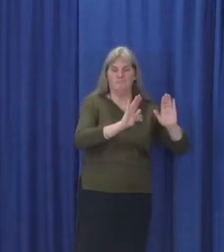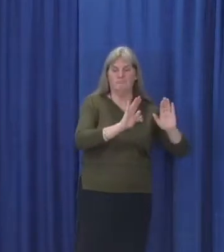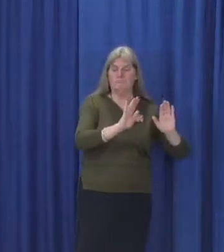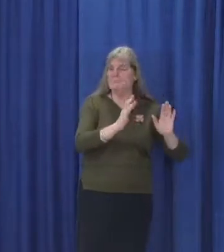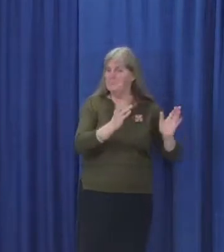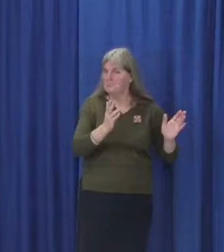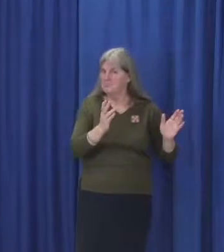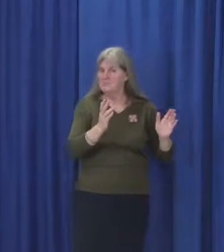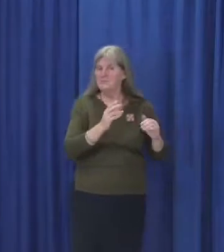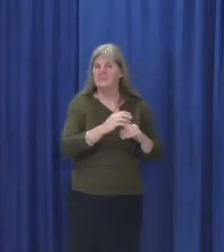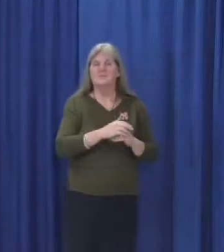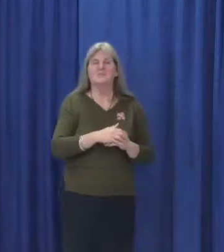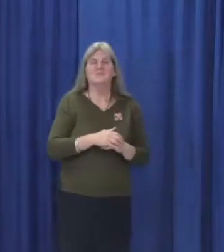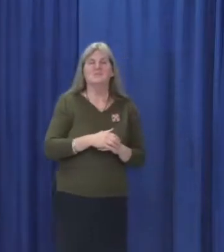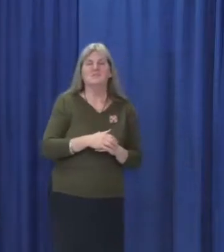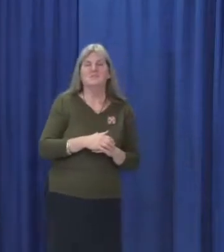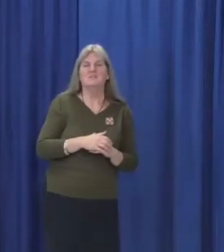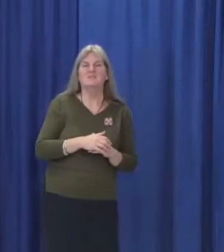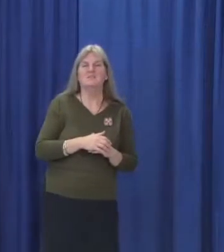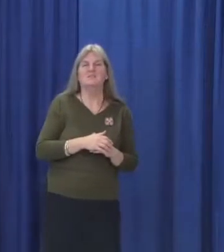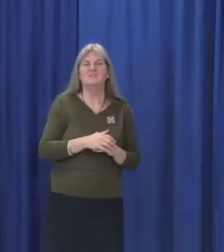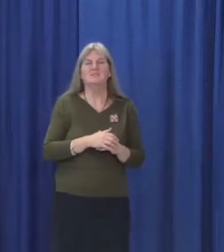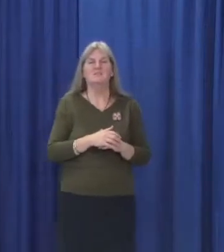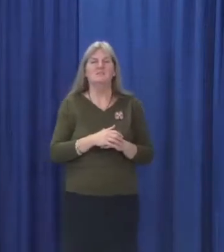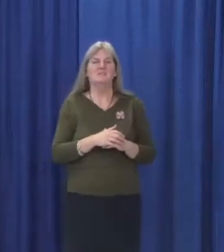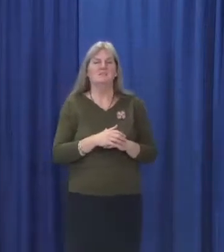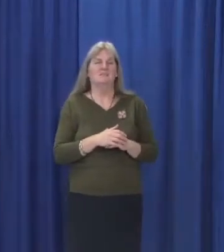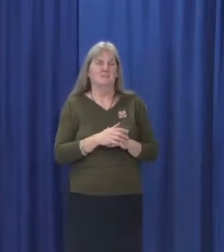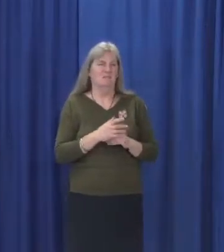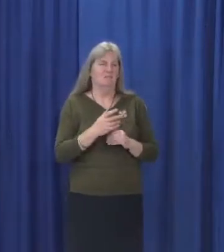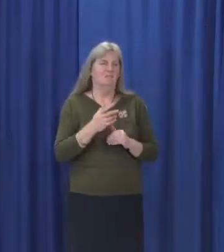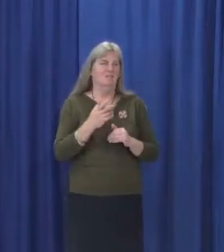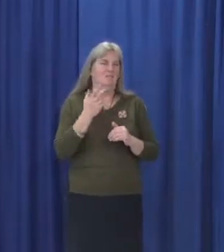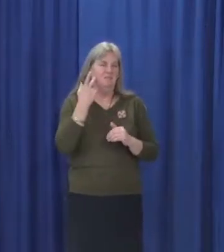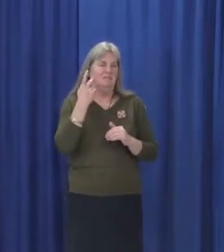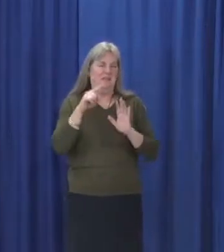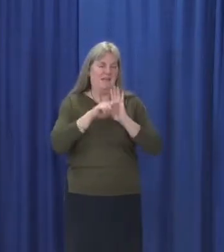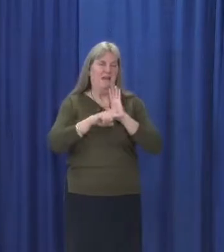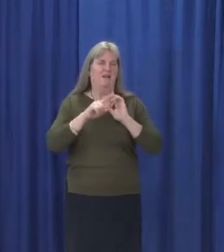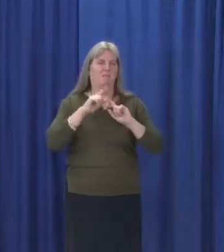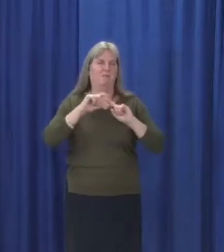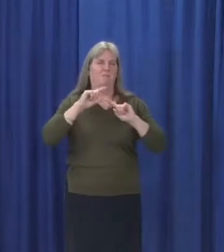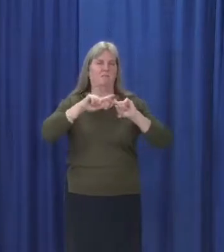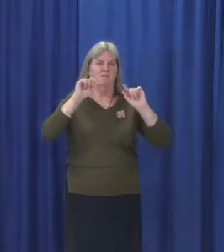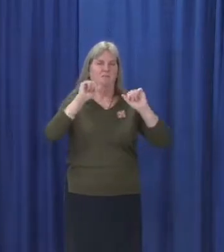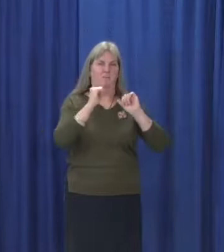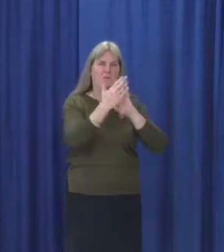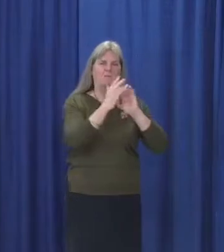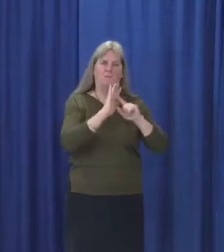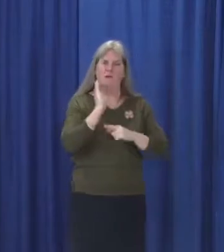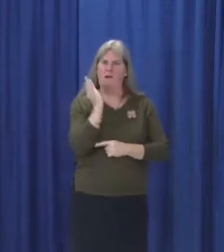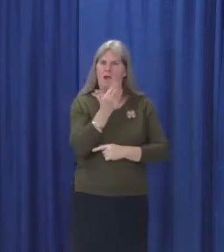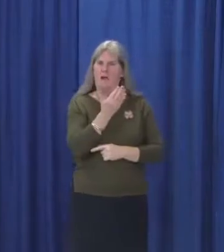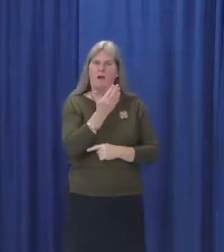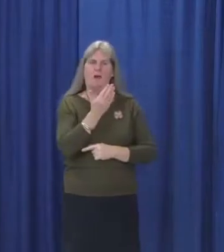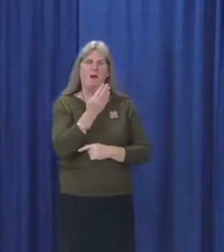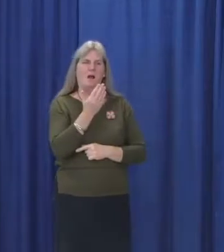perils of other methods. This is my ultimate